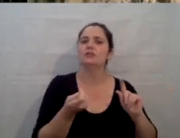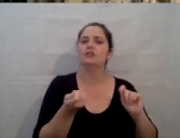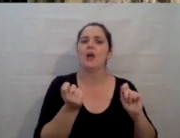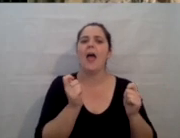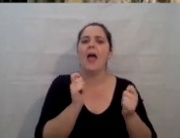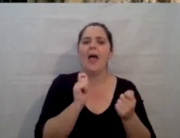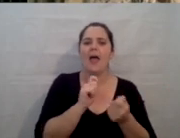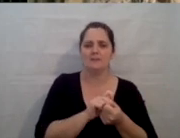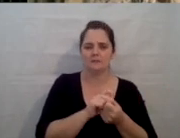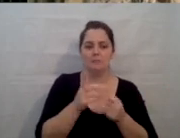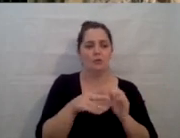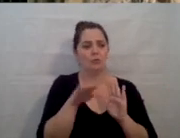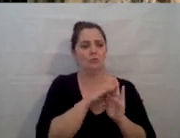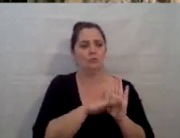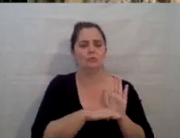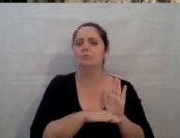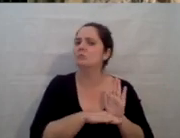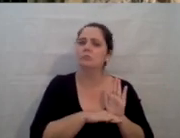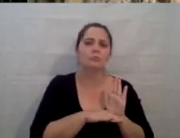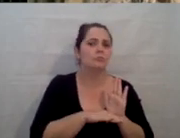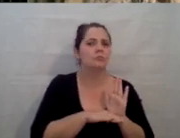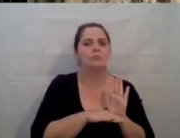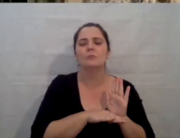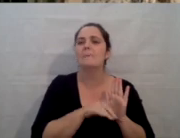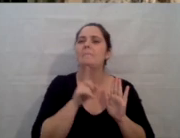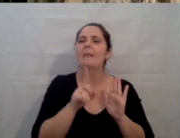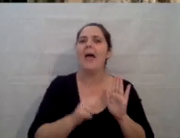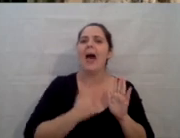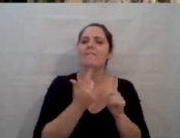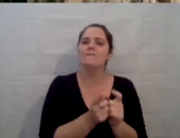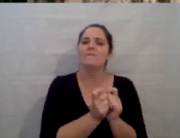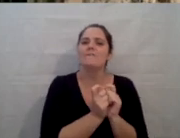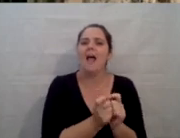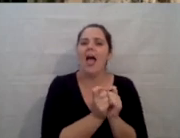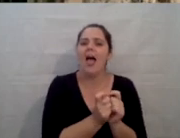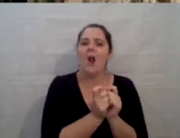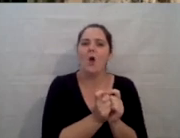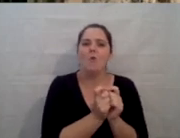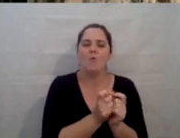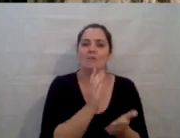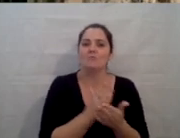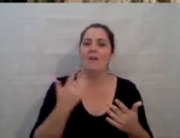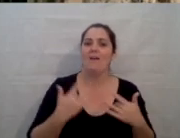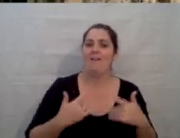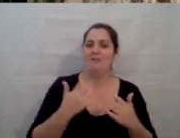regulation of life drawing but the way the values change the aesthetic values that come through in the drawings as well.